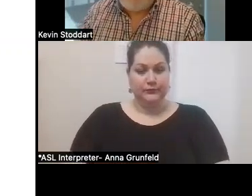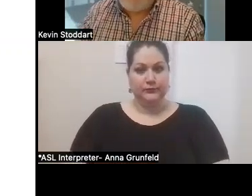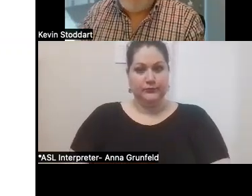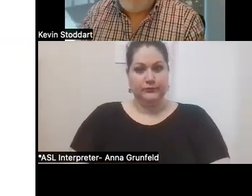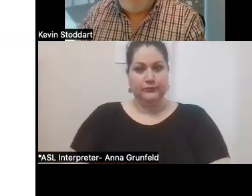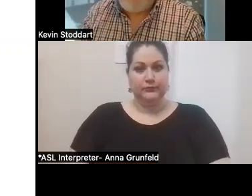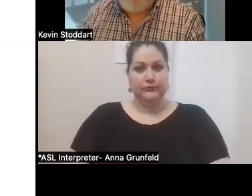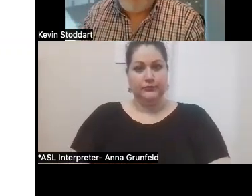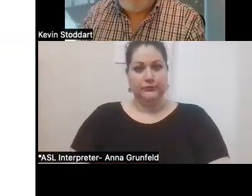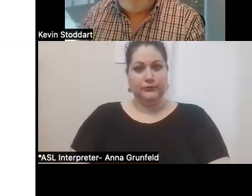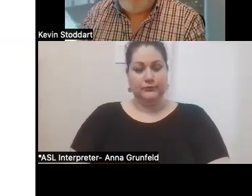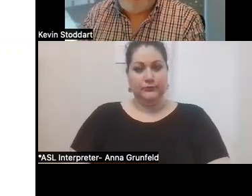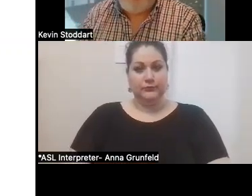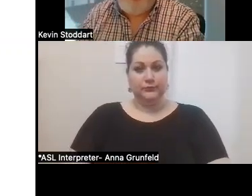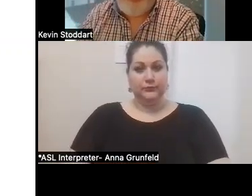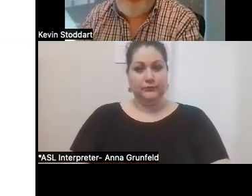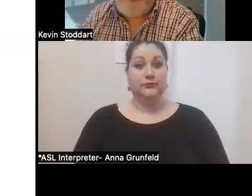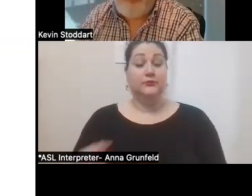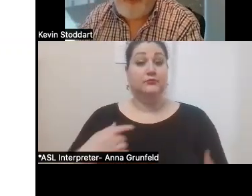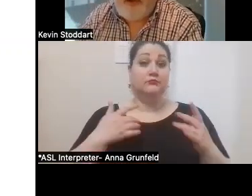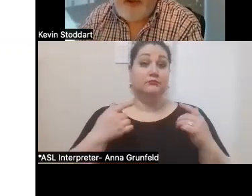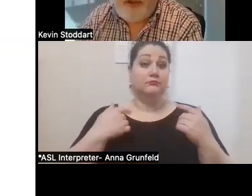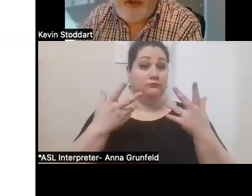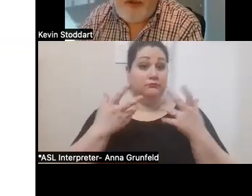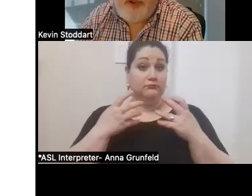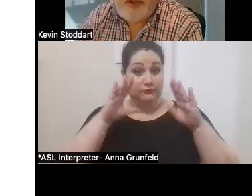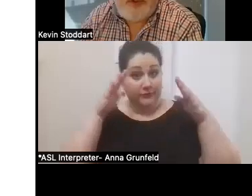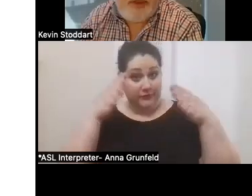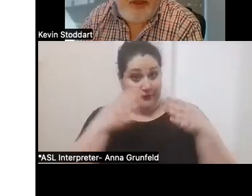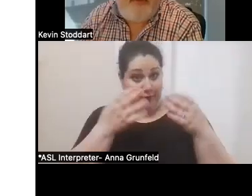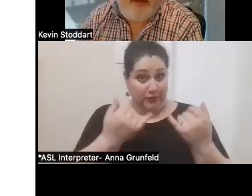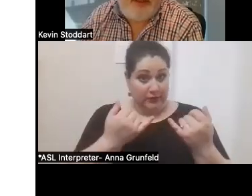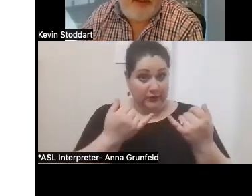So, I really want to turn now to the specifics